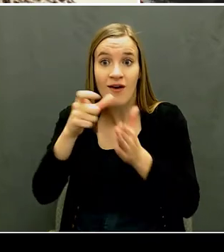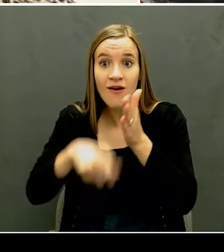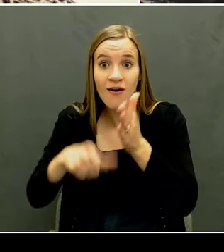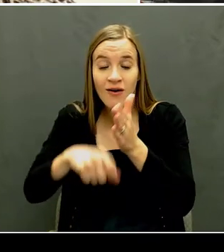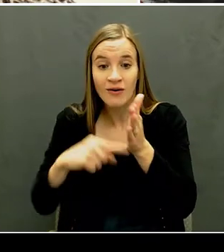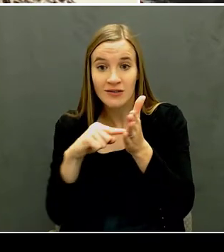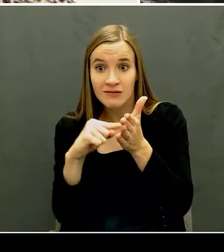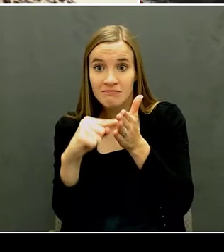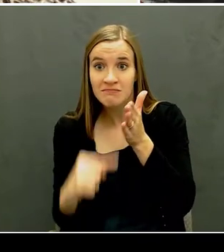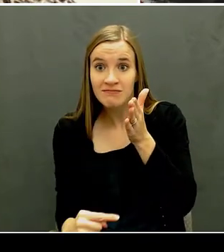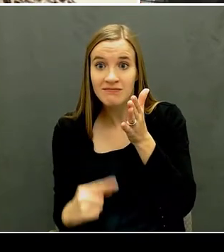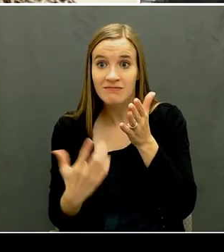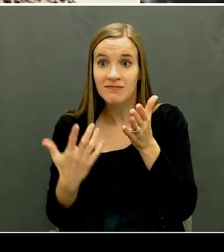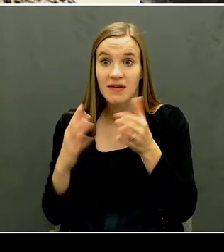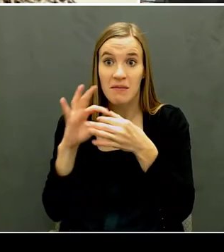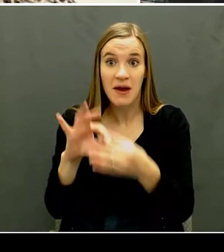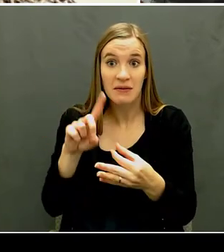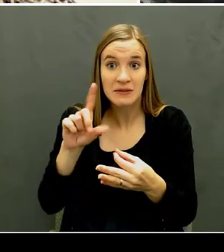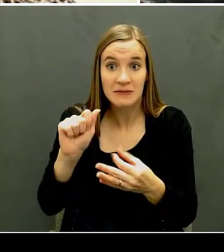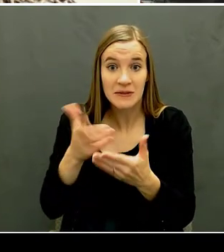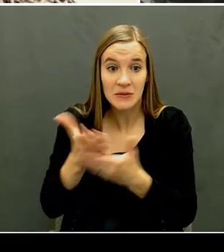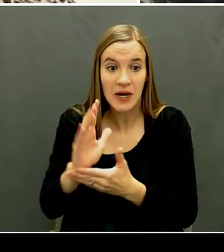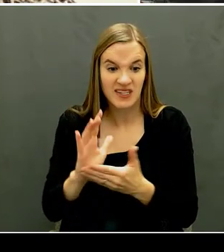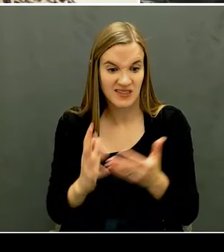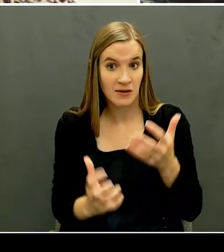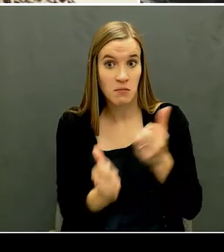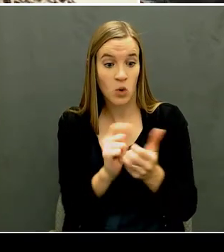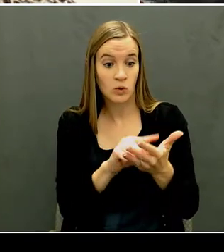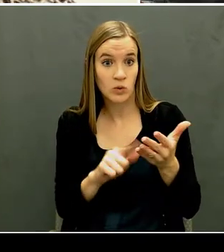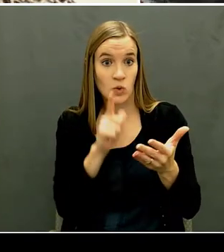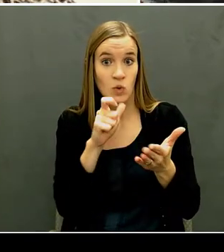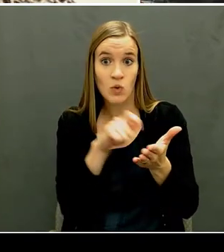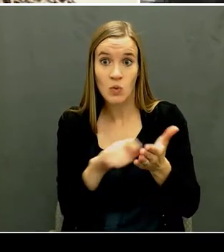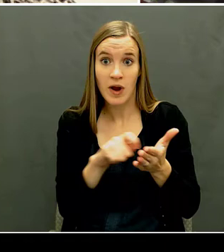the New York Times still needs to learn we actually have some disabled people that are good